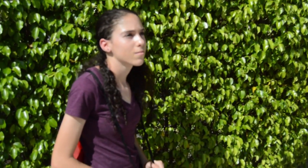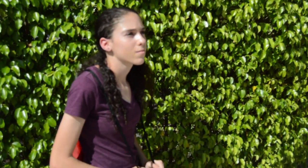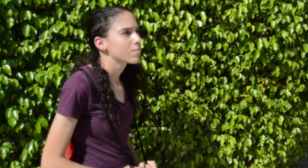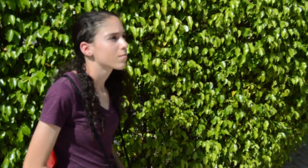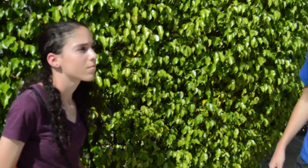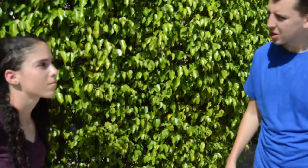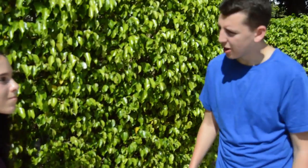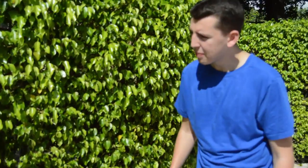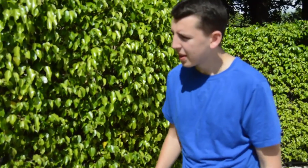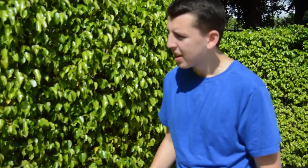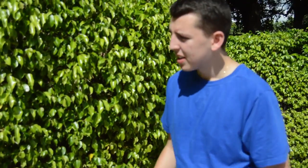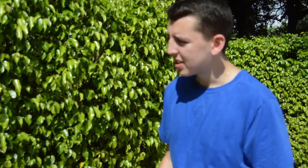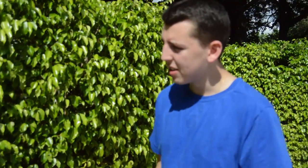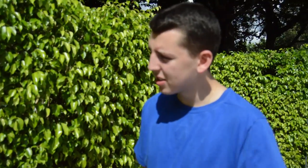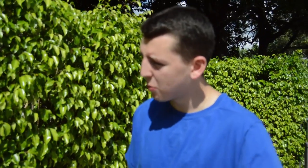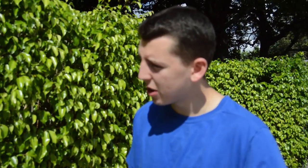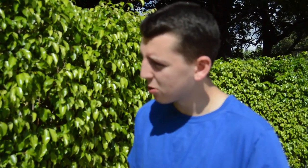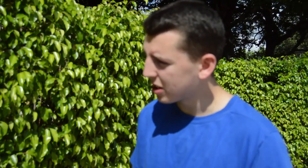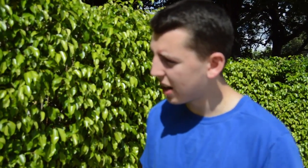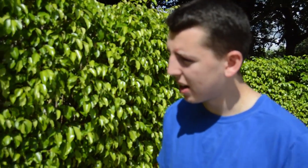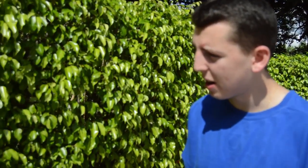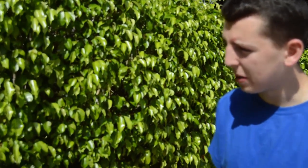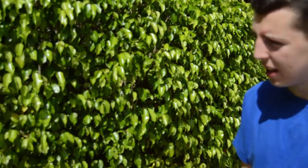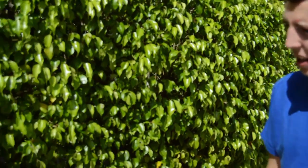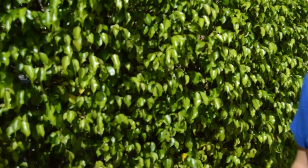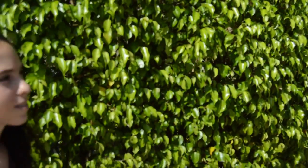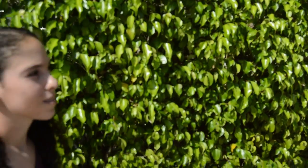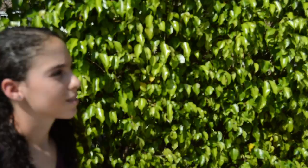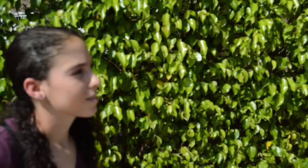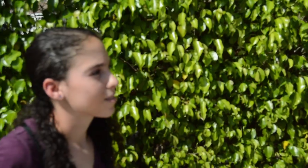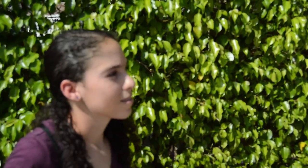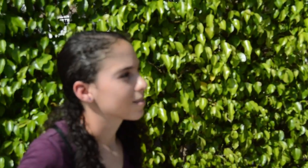Permiso, senora, sabes si se puede usar la pileta...*audio cuts out*